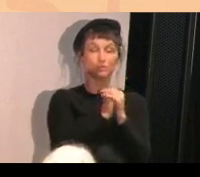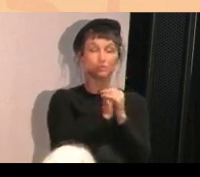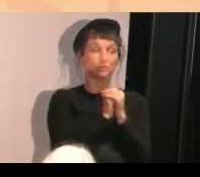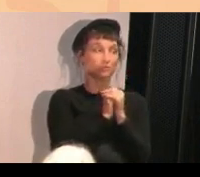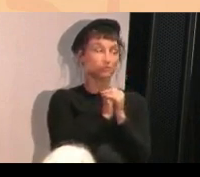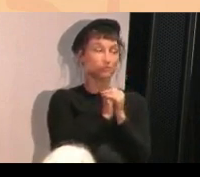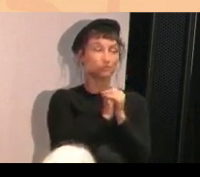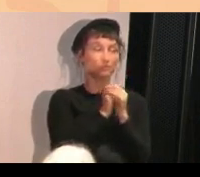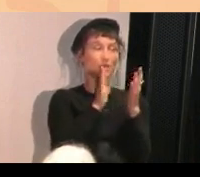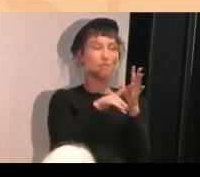Mark Bin Bakar